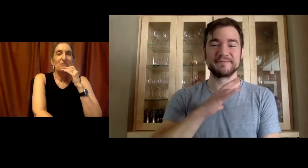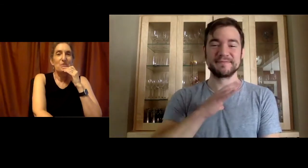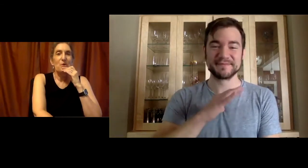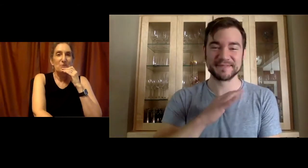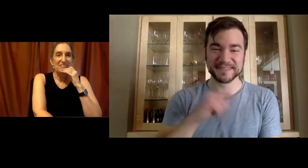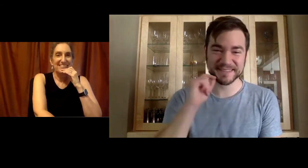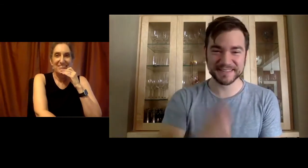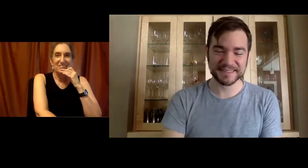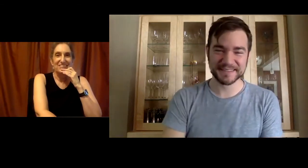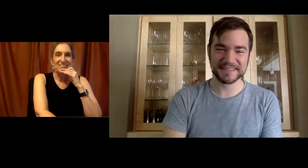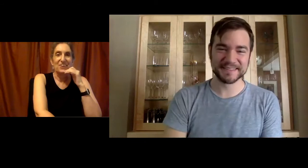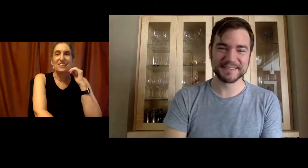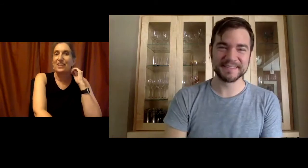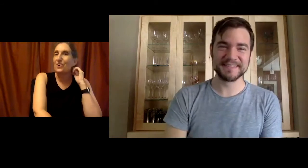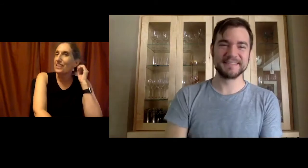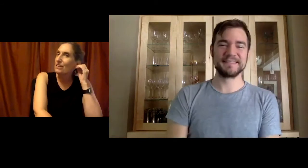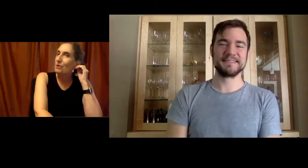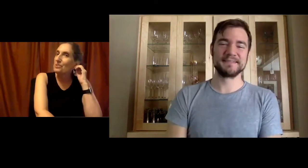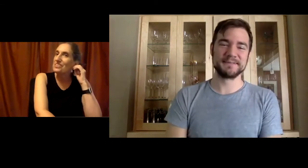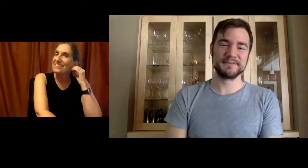I'll do those, all the little old lady roles.